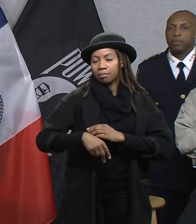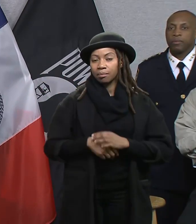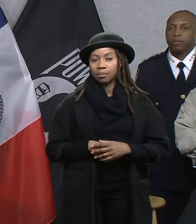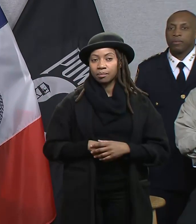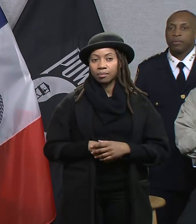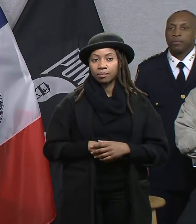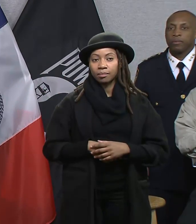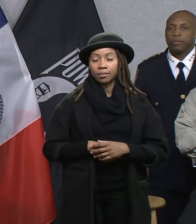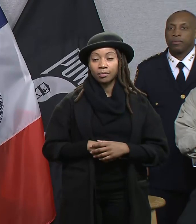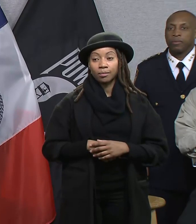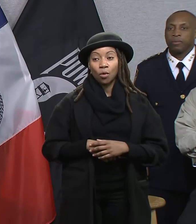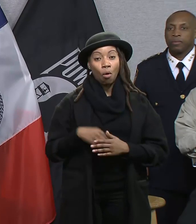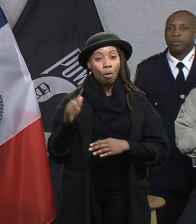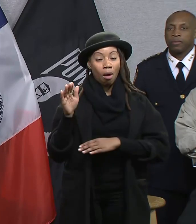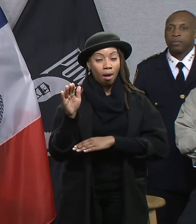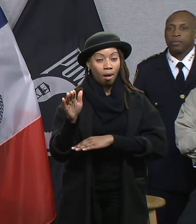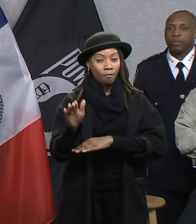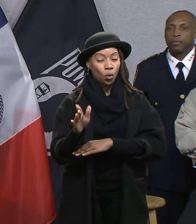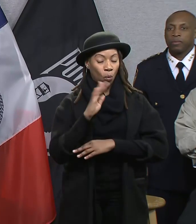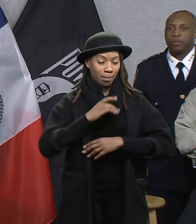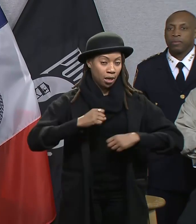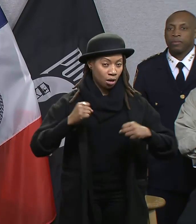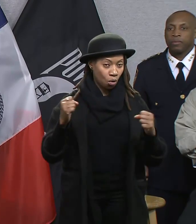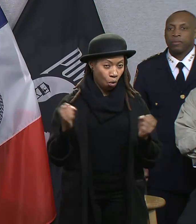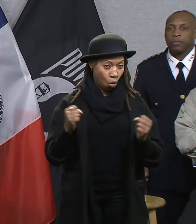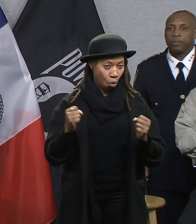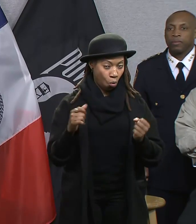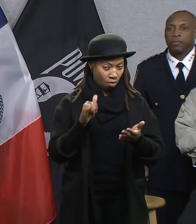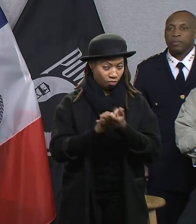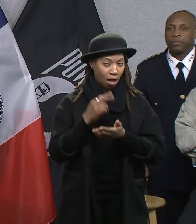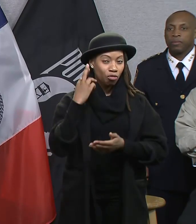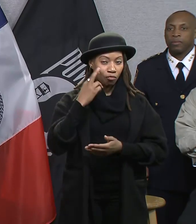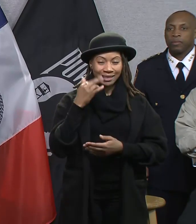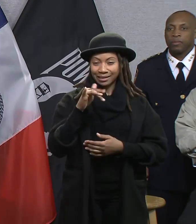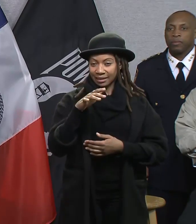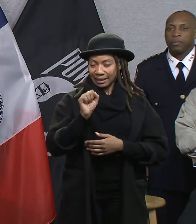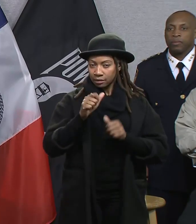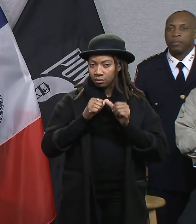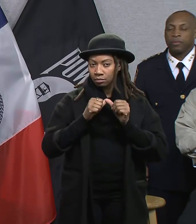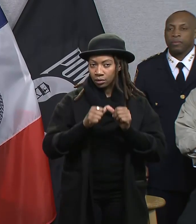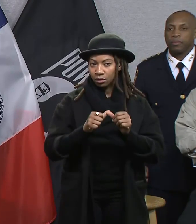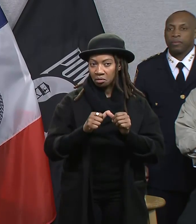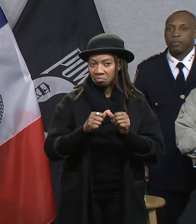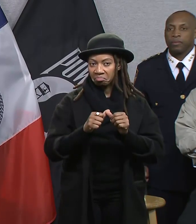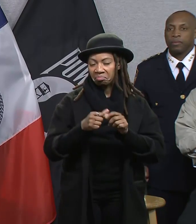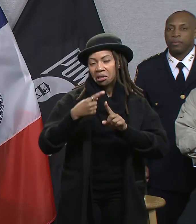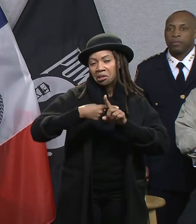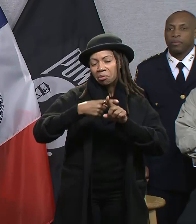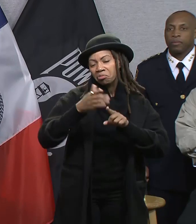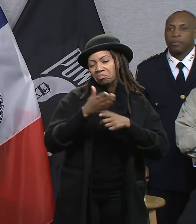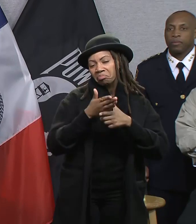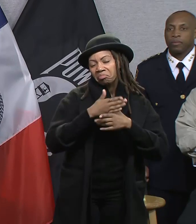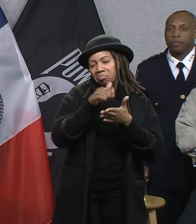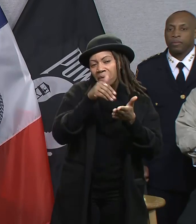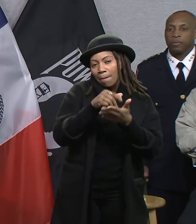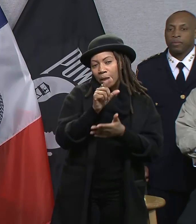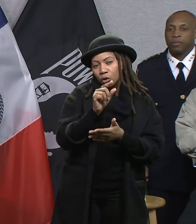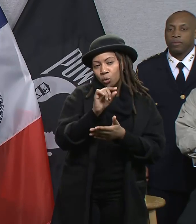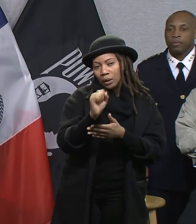TODAY WHICH WILL BE GOOD IN THE RAIN WILL